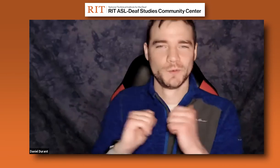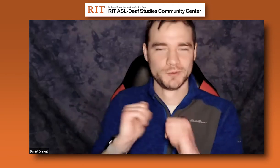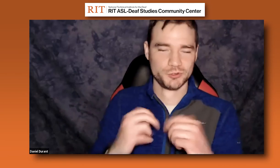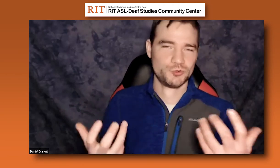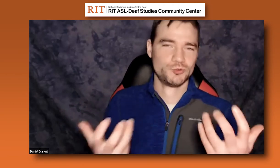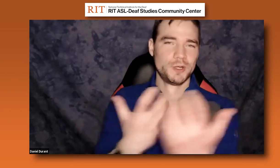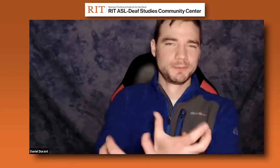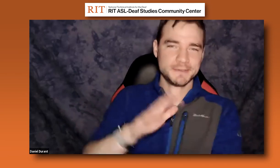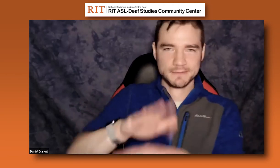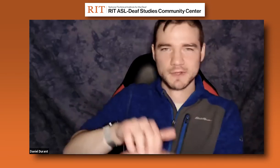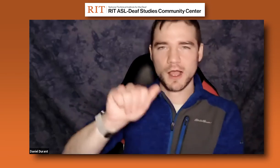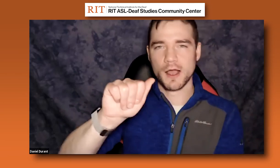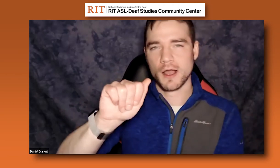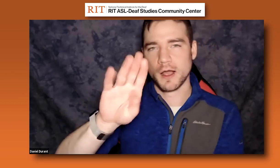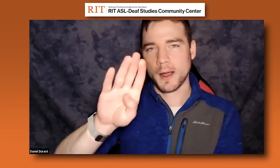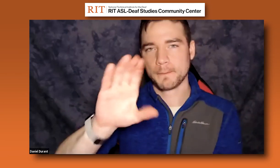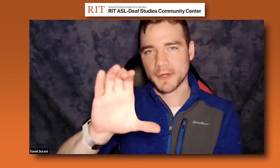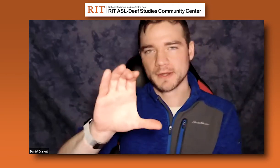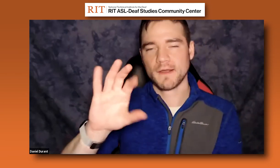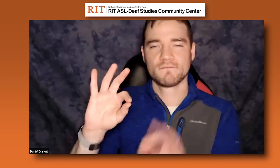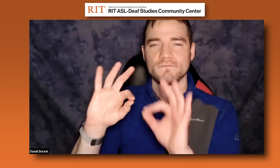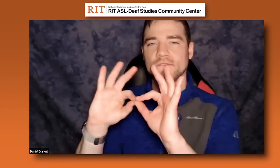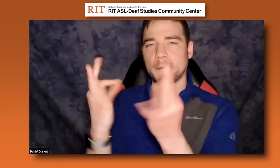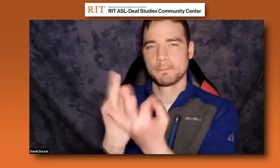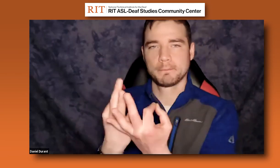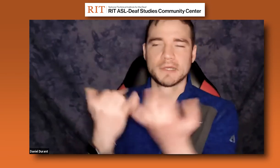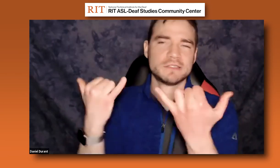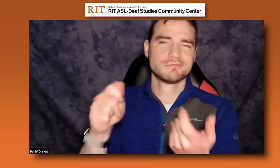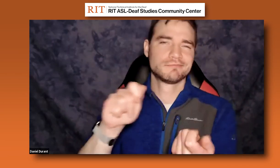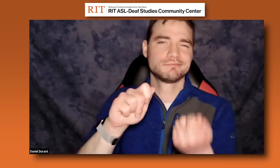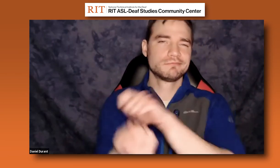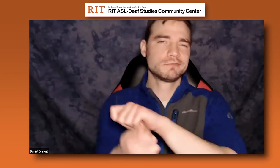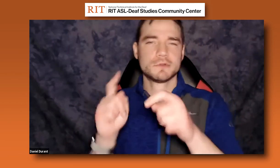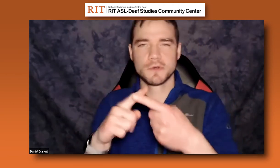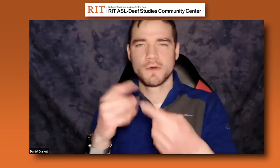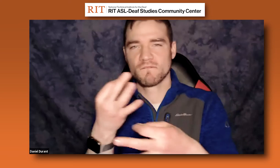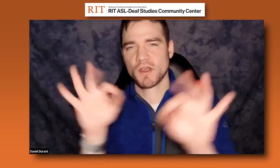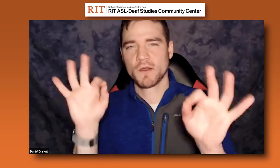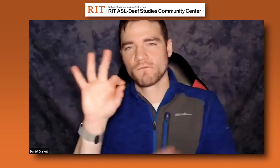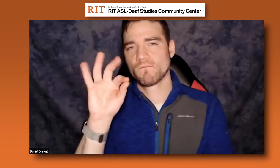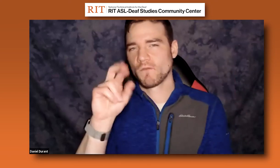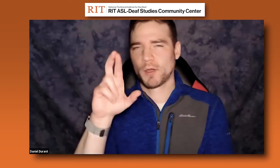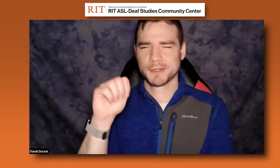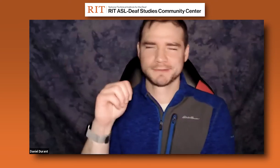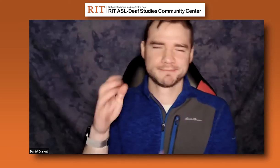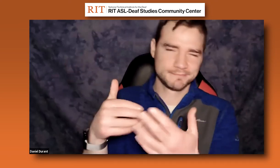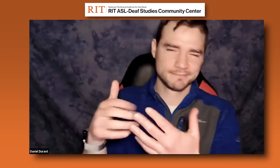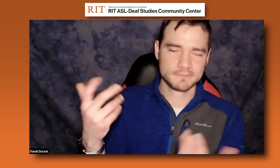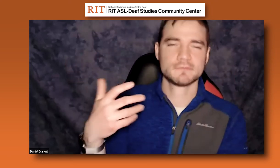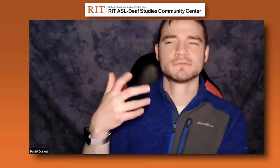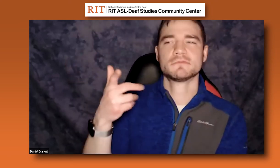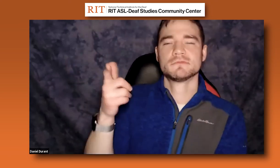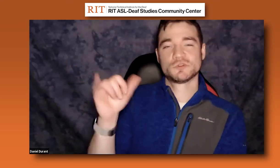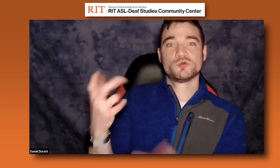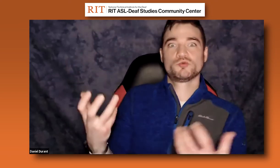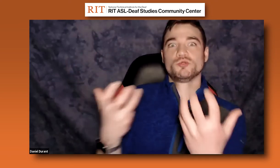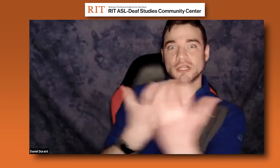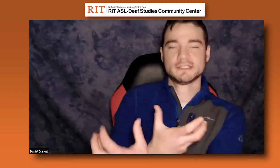It was a television show on ABC Family. Now it's what's now called Freeform.